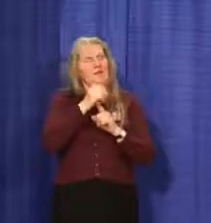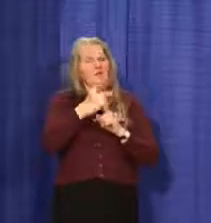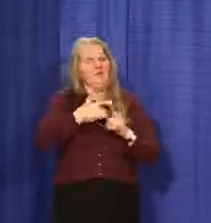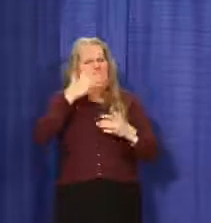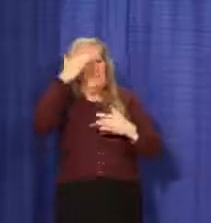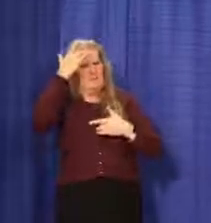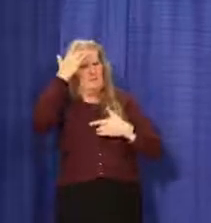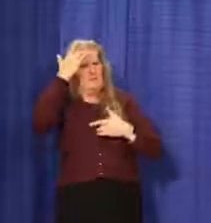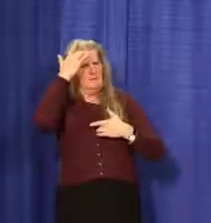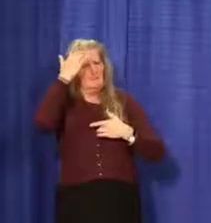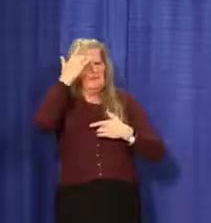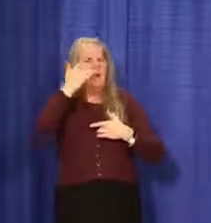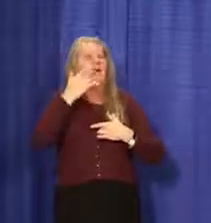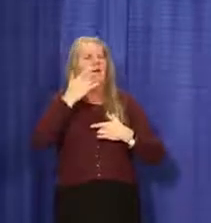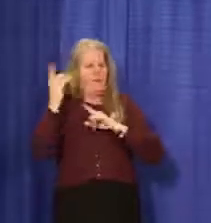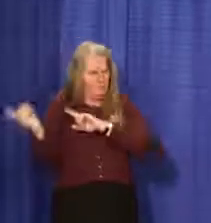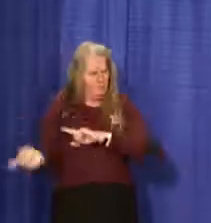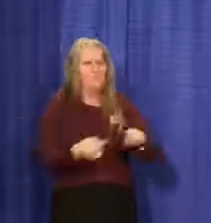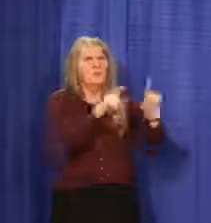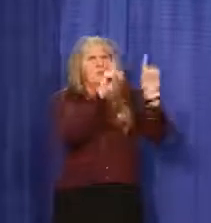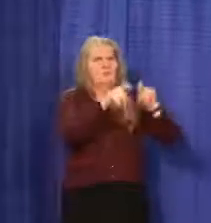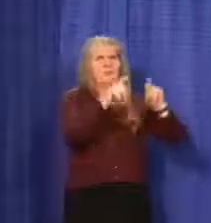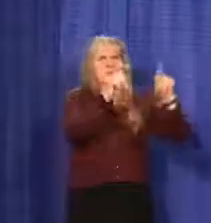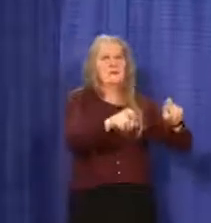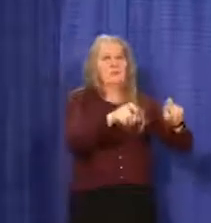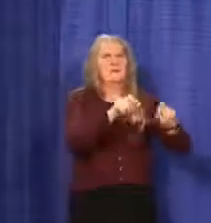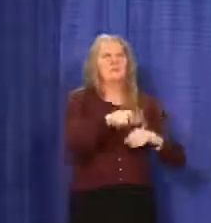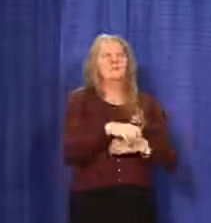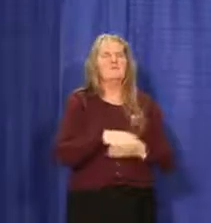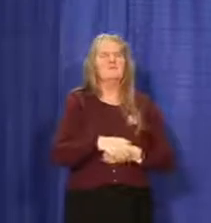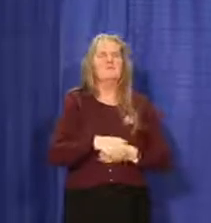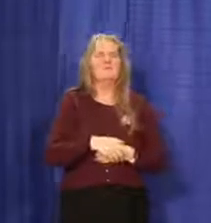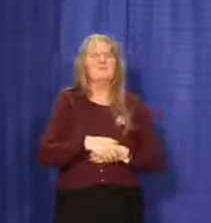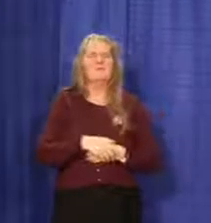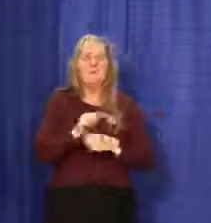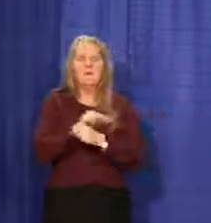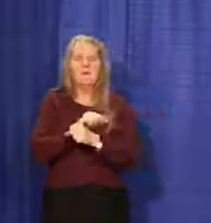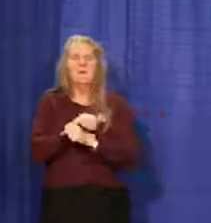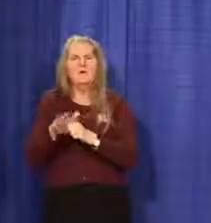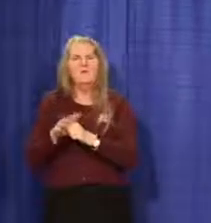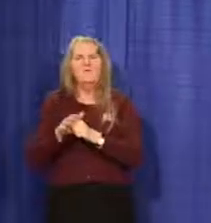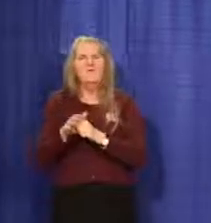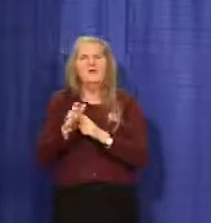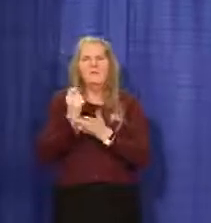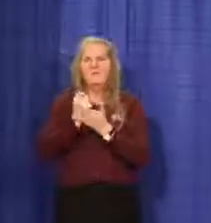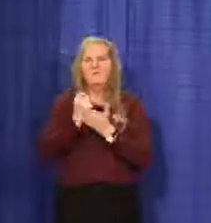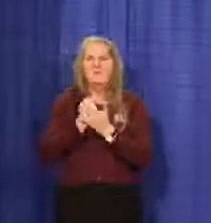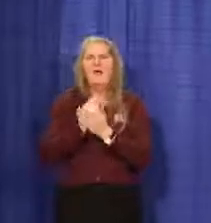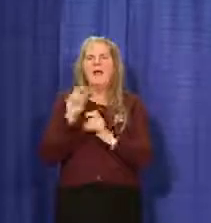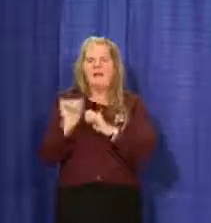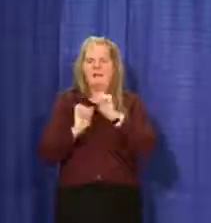If you need a test in you're in Whitehorse, the COVID treatment and assessment centre is going